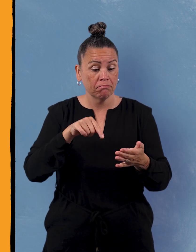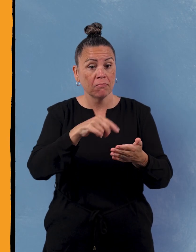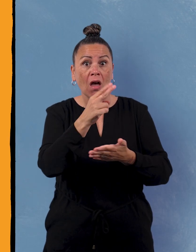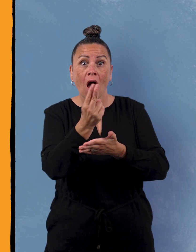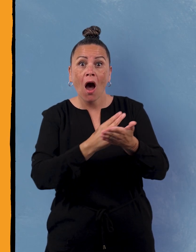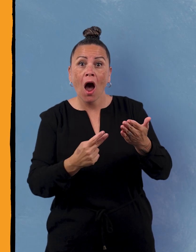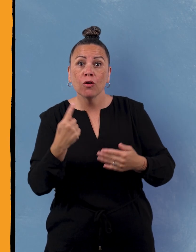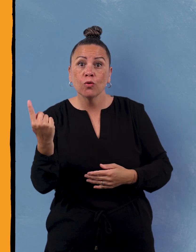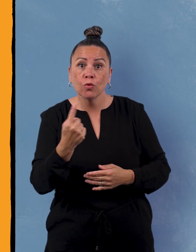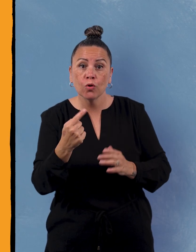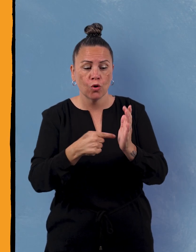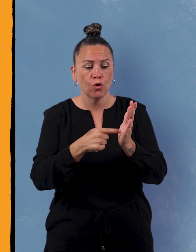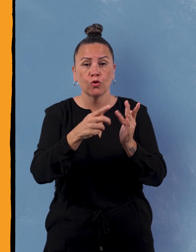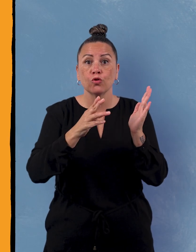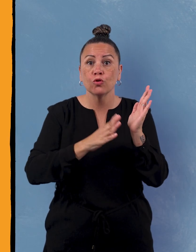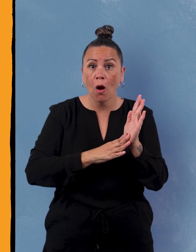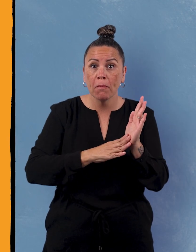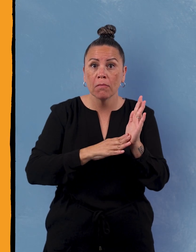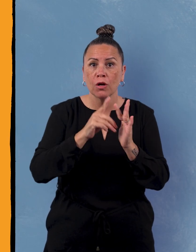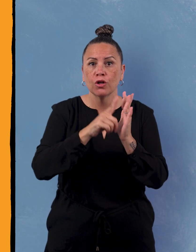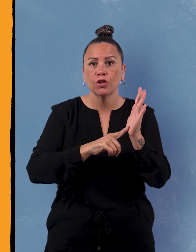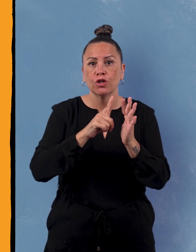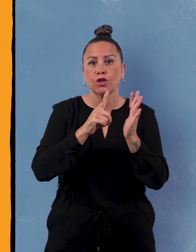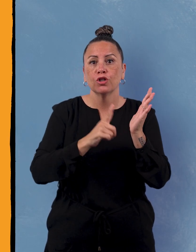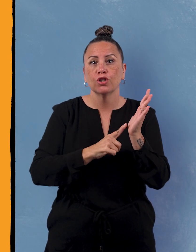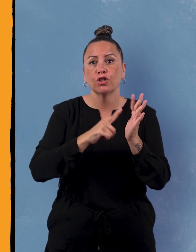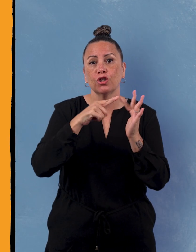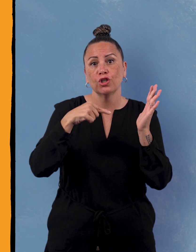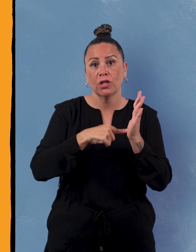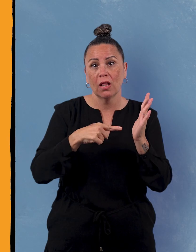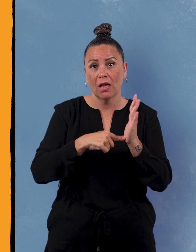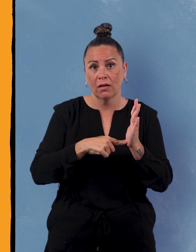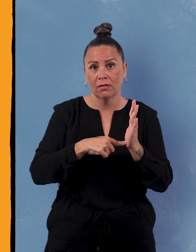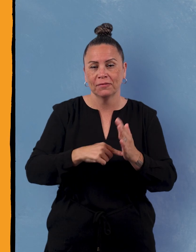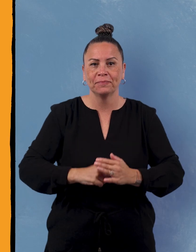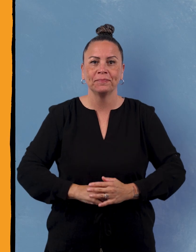Illustrations by Tom Jellett